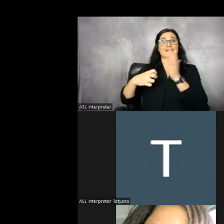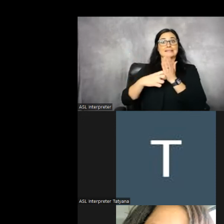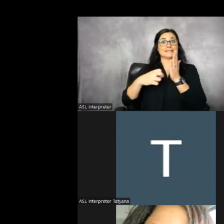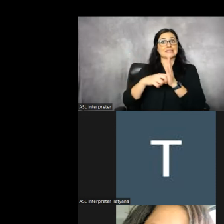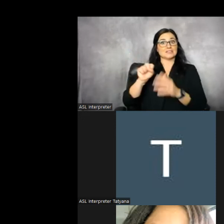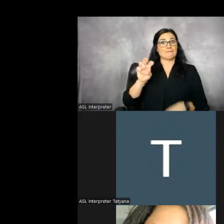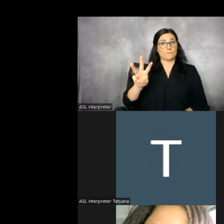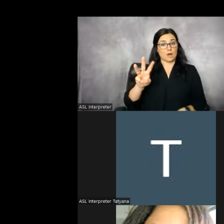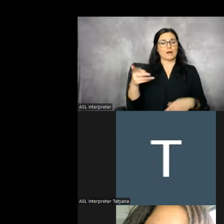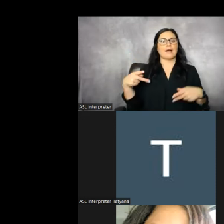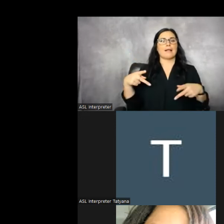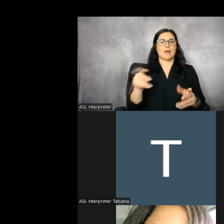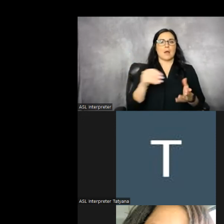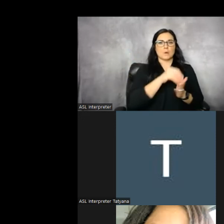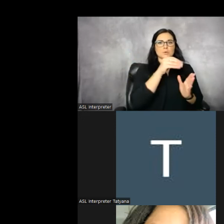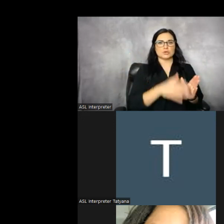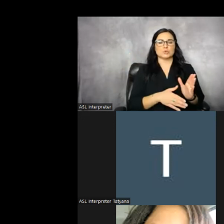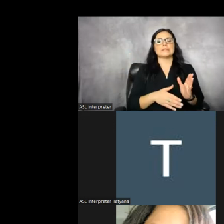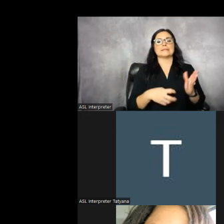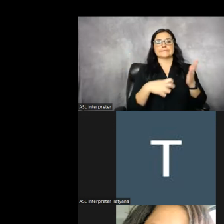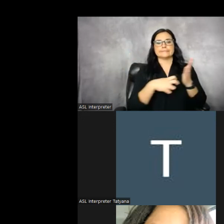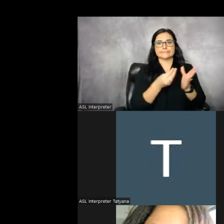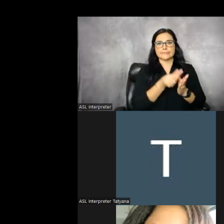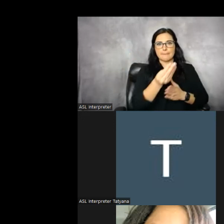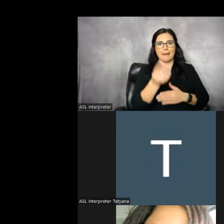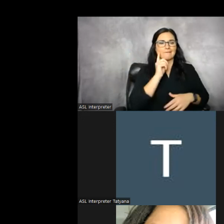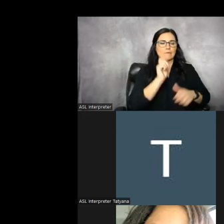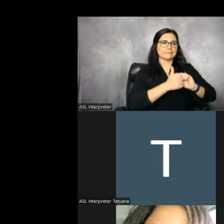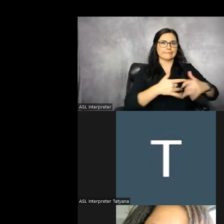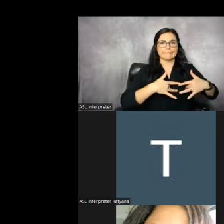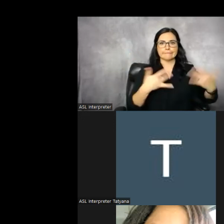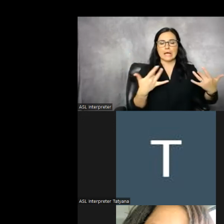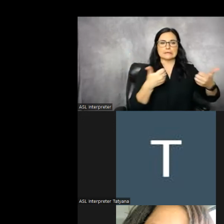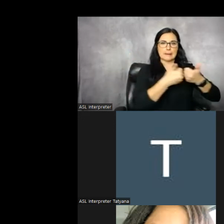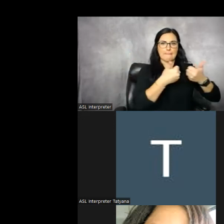that allows students to, say, buy tickets to athletic events. It's available online.